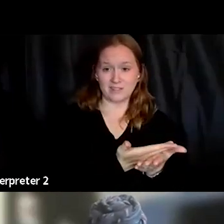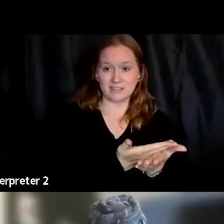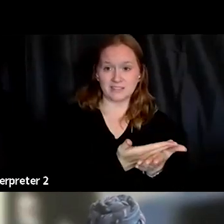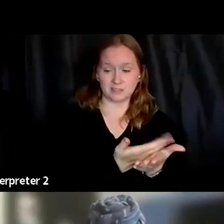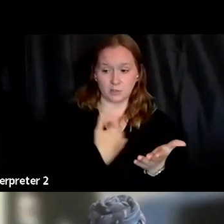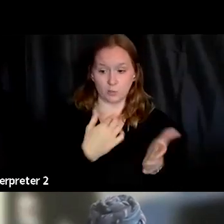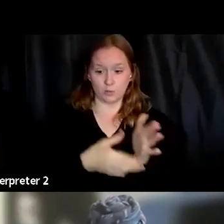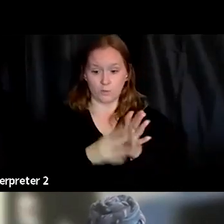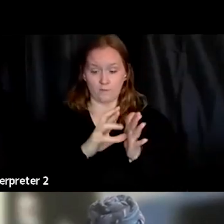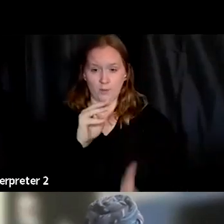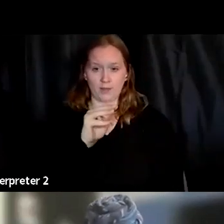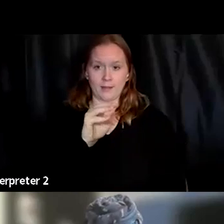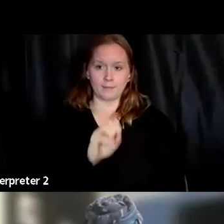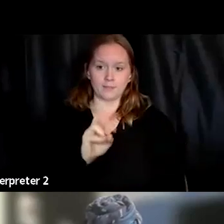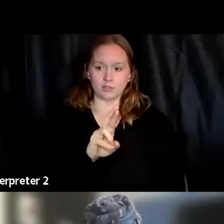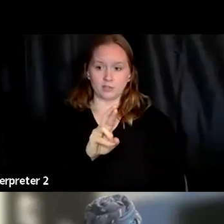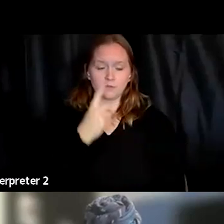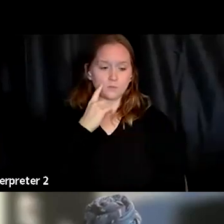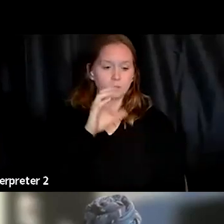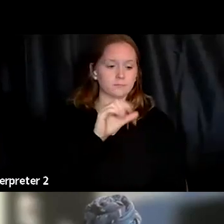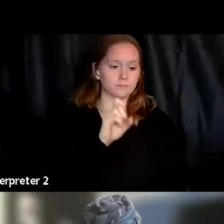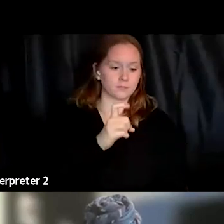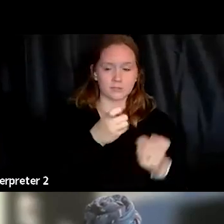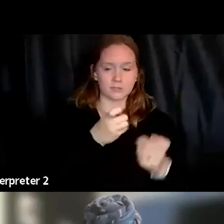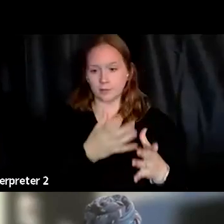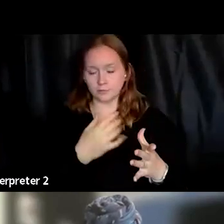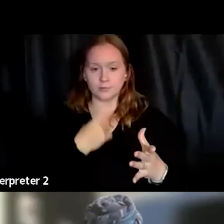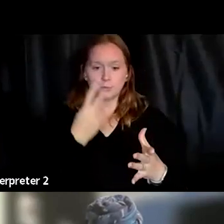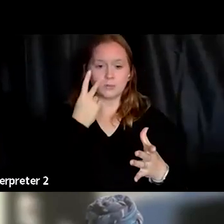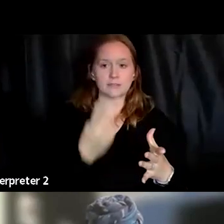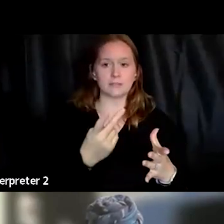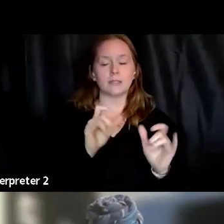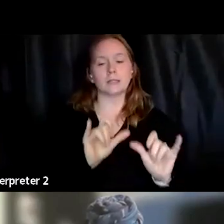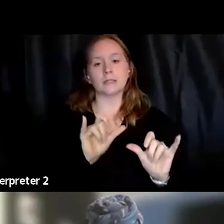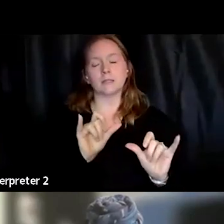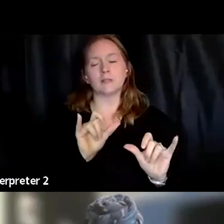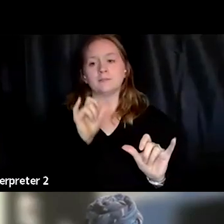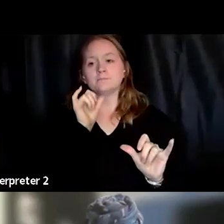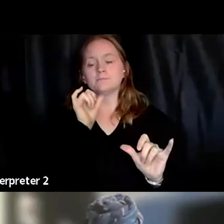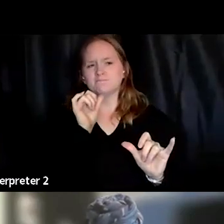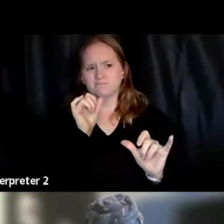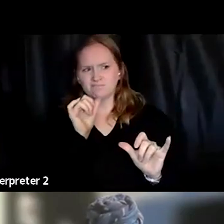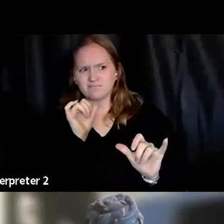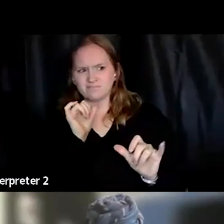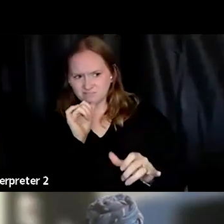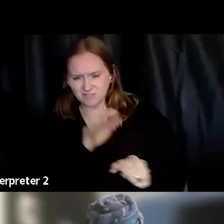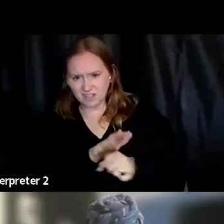you know, for case managers and we see that, all right, there's not a lot of medical evidence there, but there are so many individuals